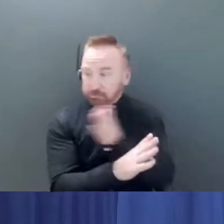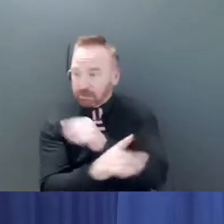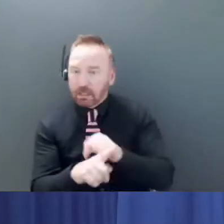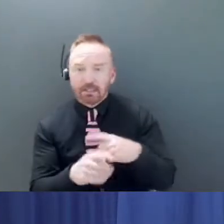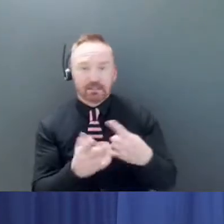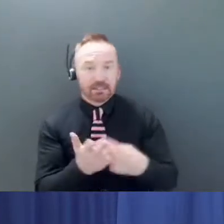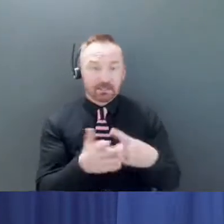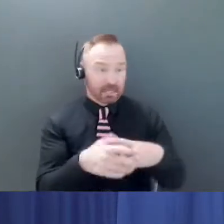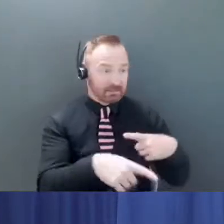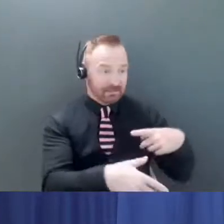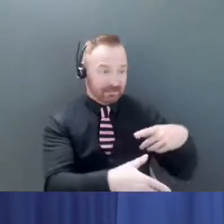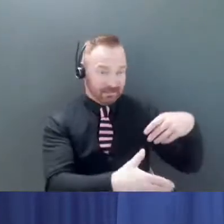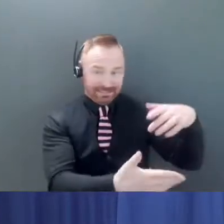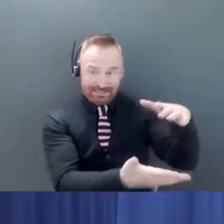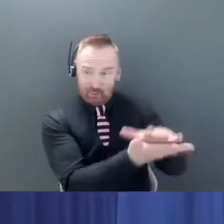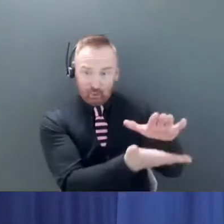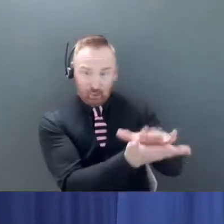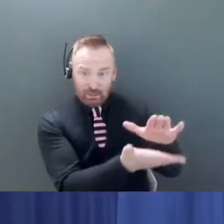contacts within a school.